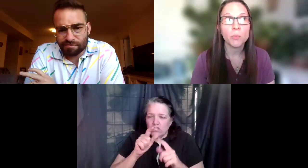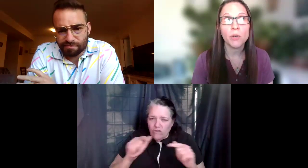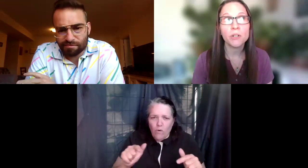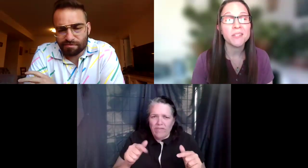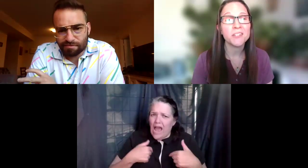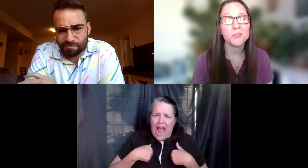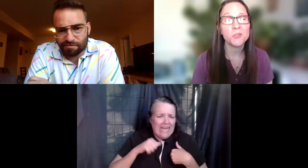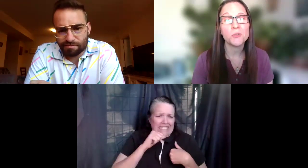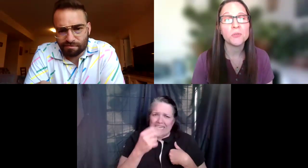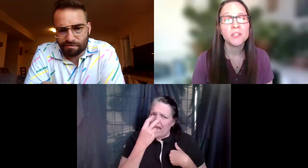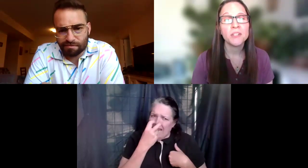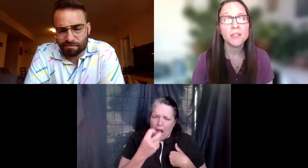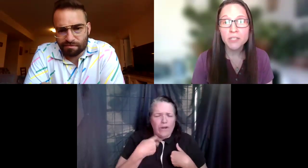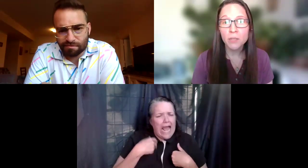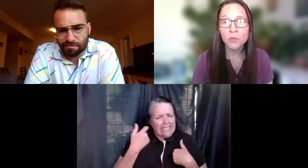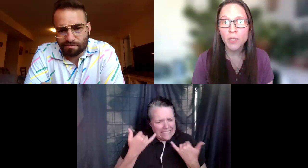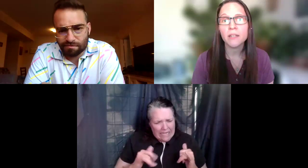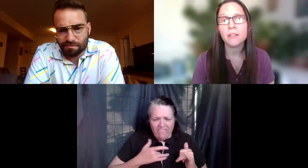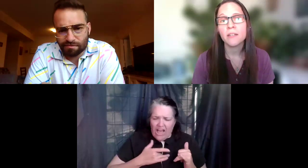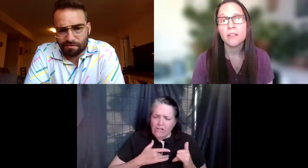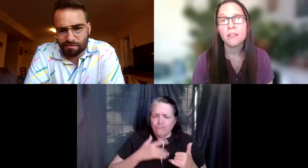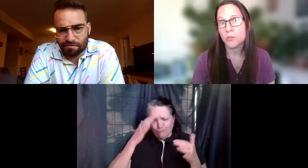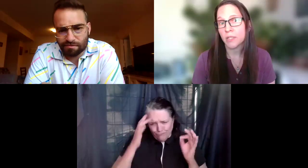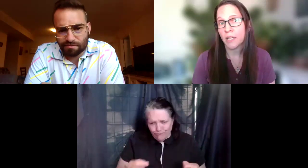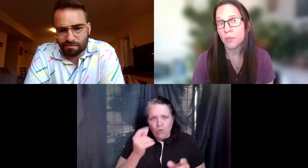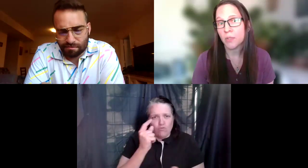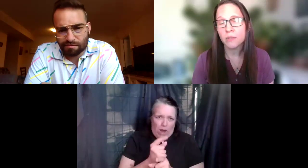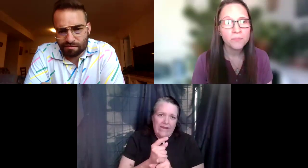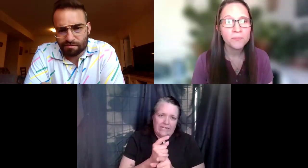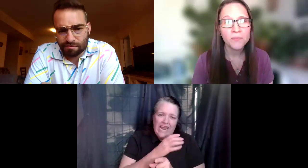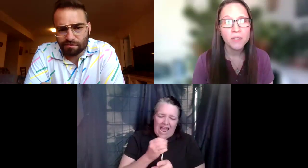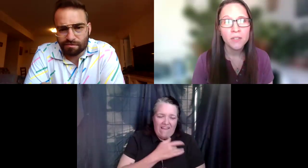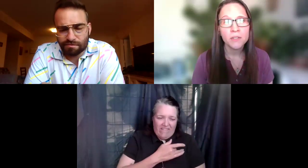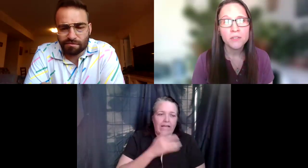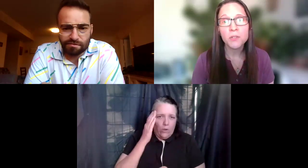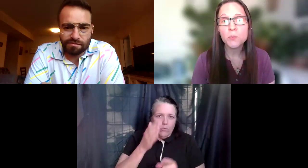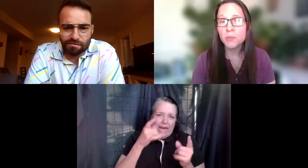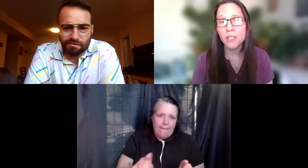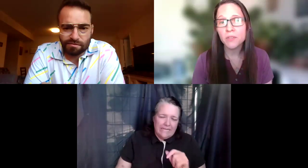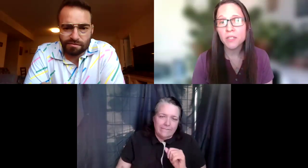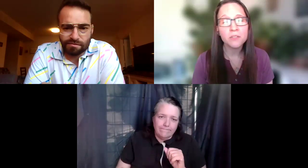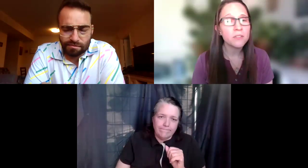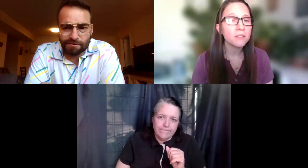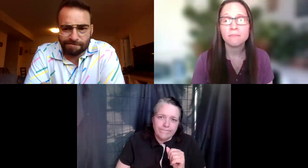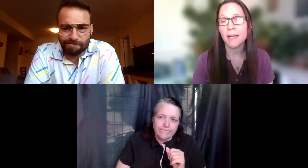some part of me that knew, every step of the way, it was going to happen. So it's been almost seven years.